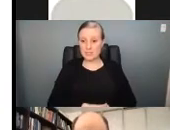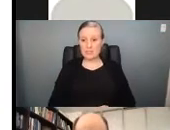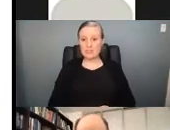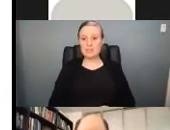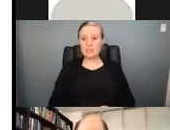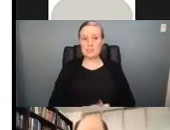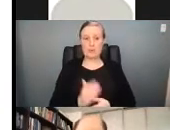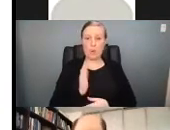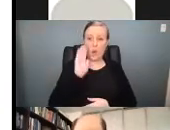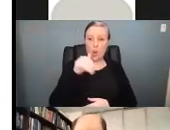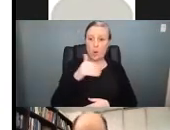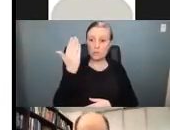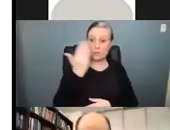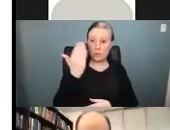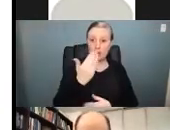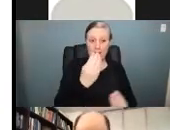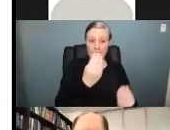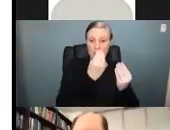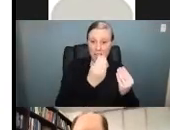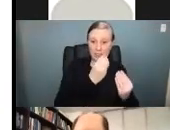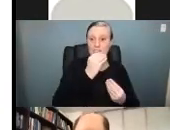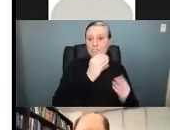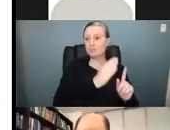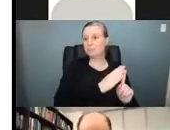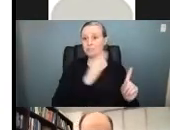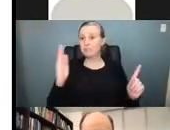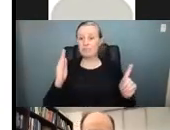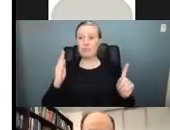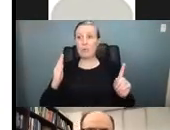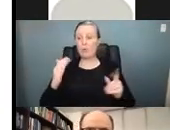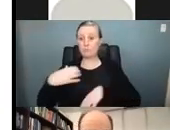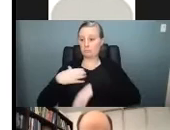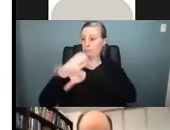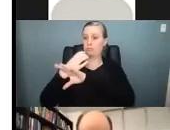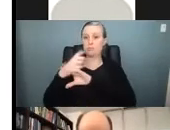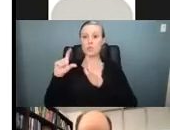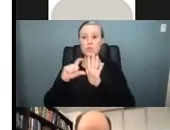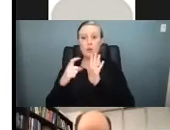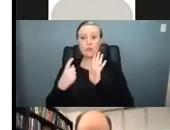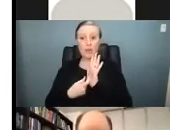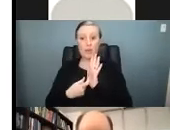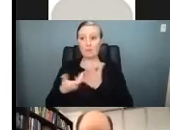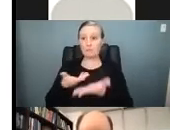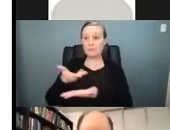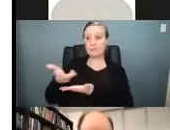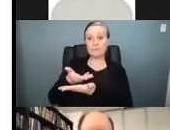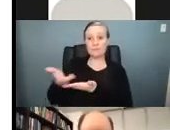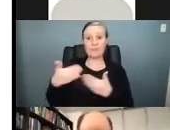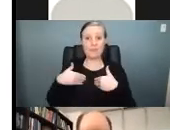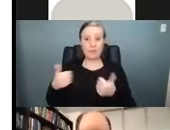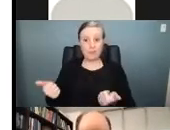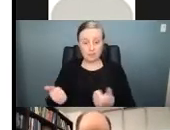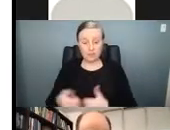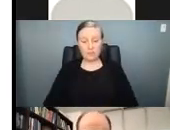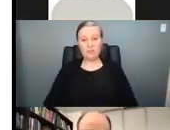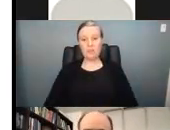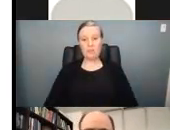and education, of course, right through to telehealth and everything else. Let's look